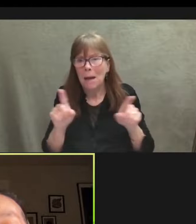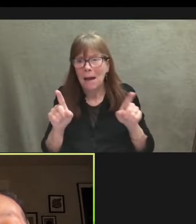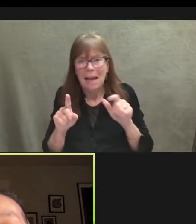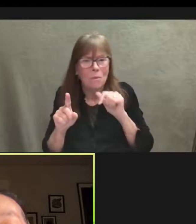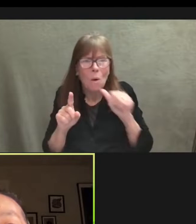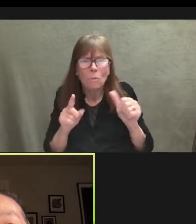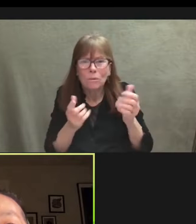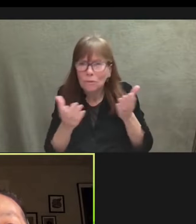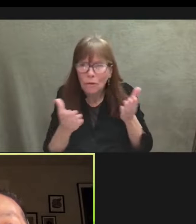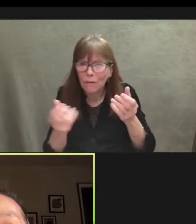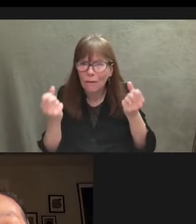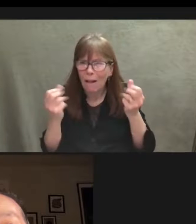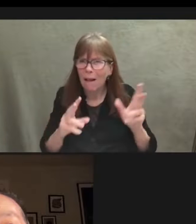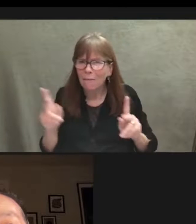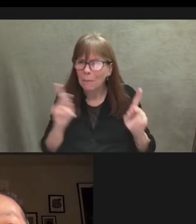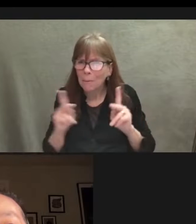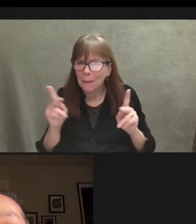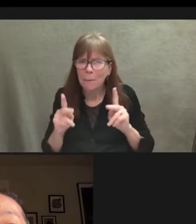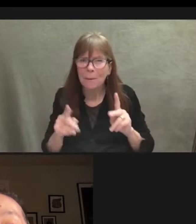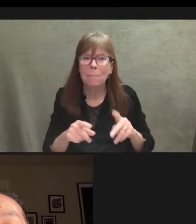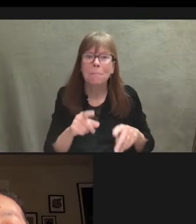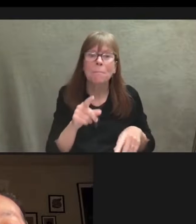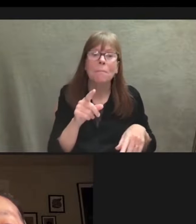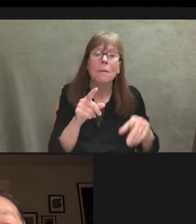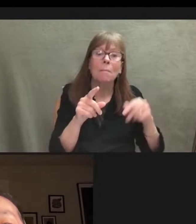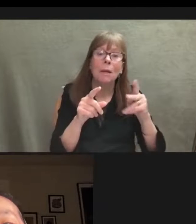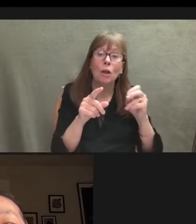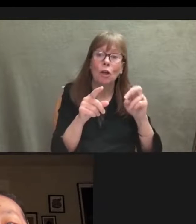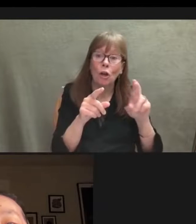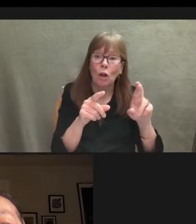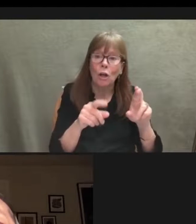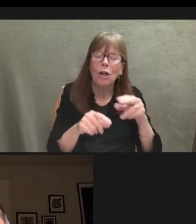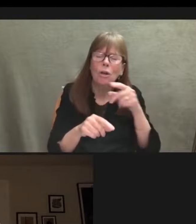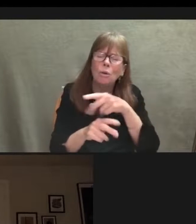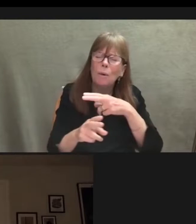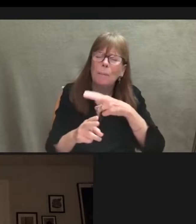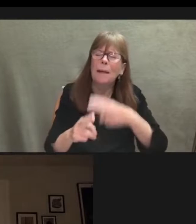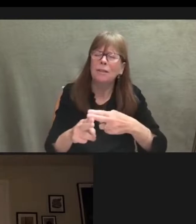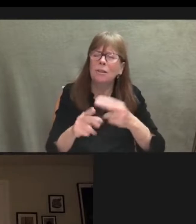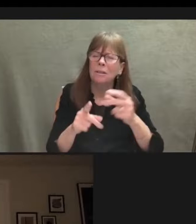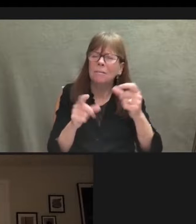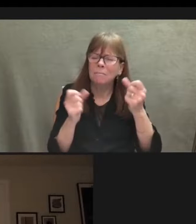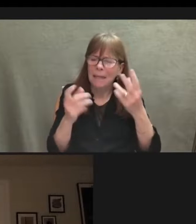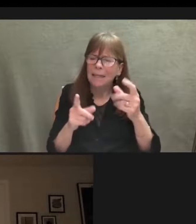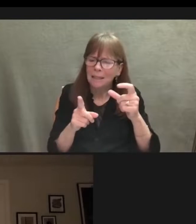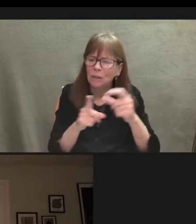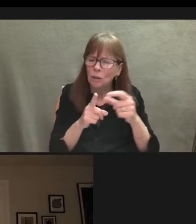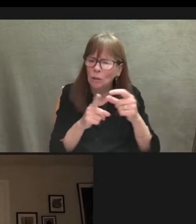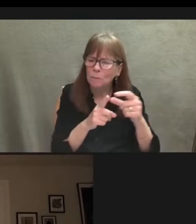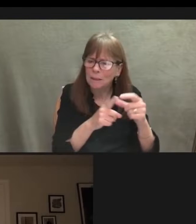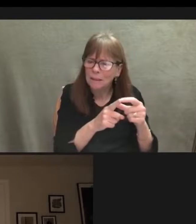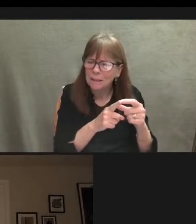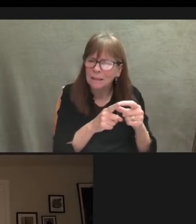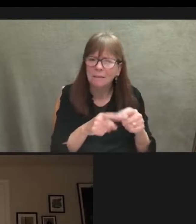I want to, since you mentioned a lot of terms of disability justice,